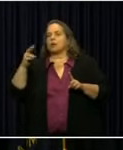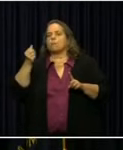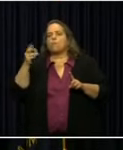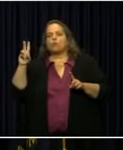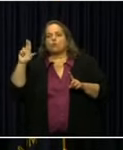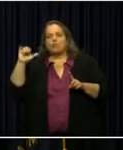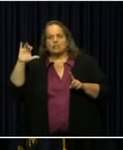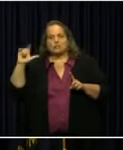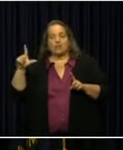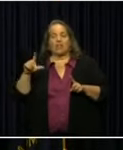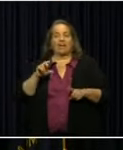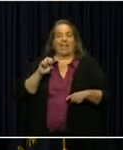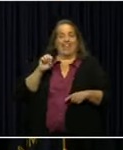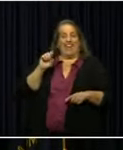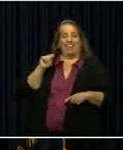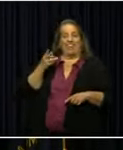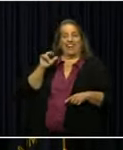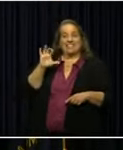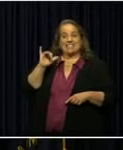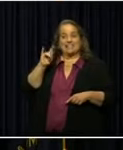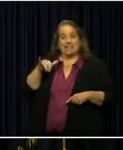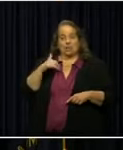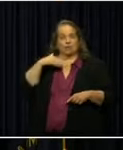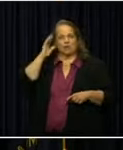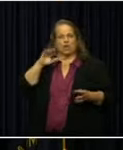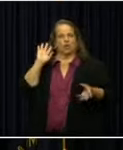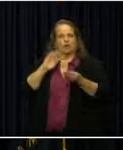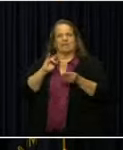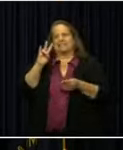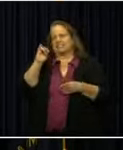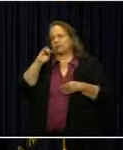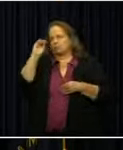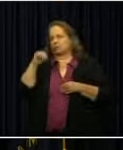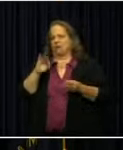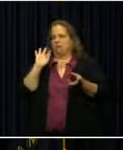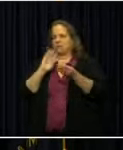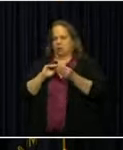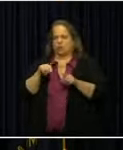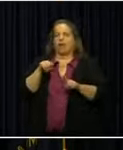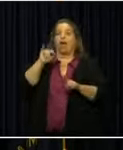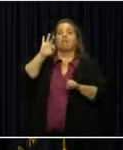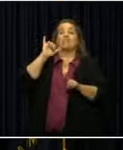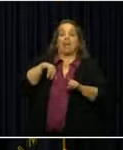YESTERDAY. NO NEW CASES. NO NEW DEATHS.